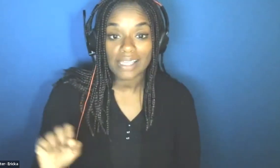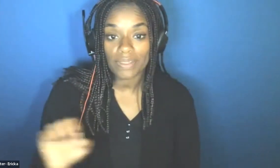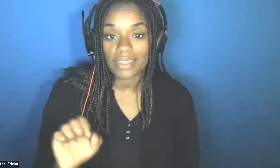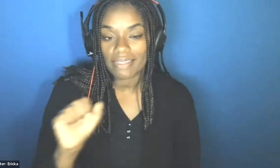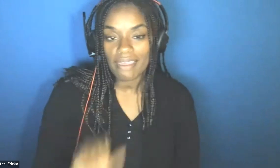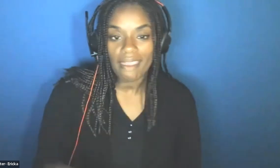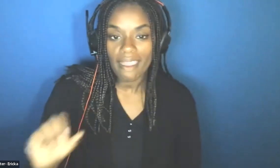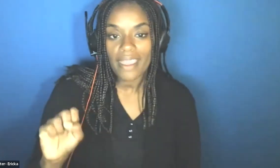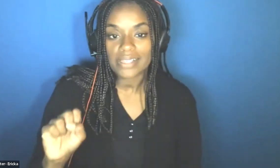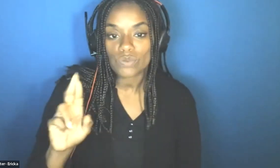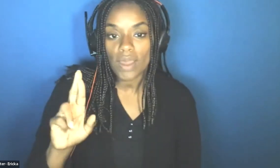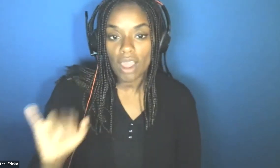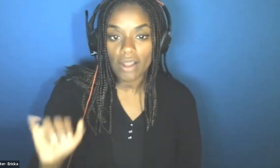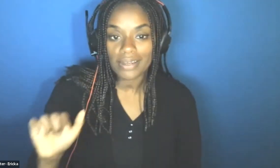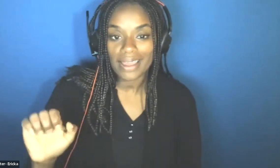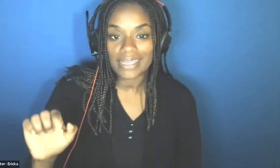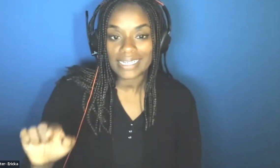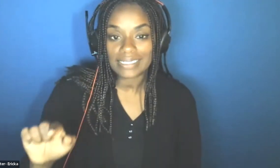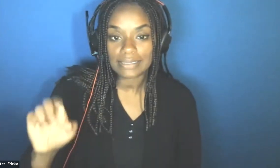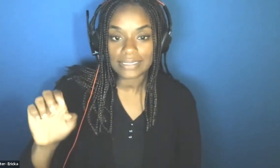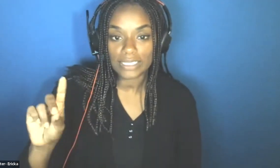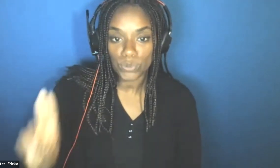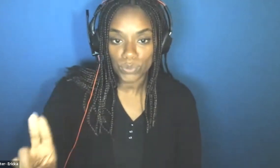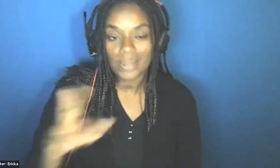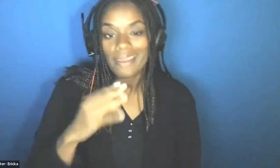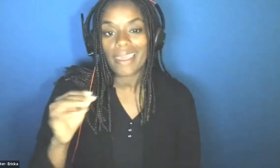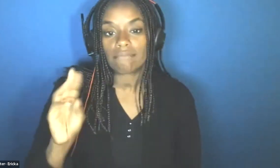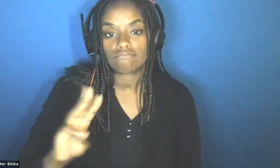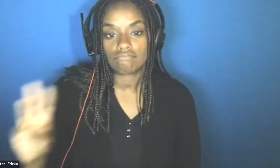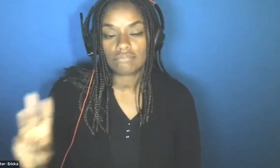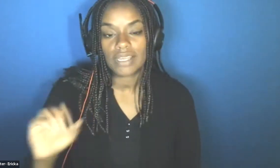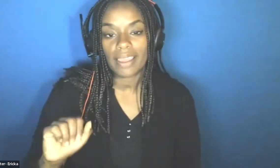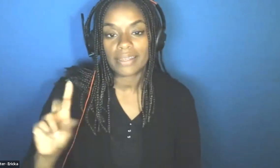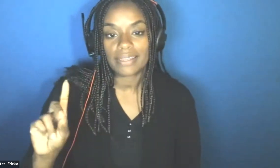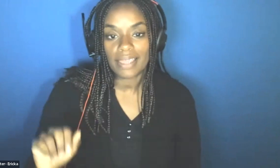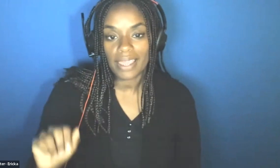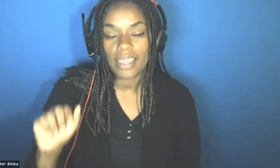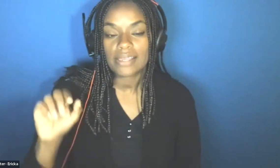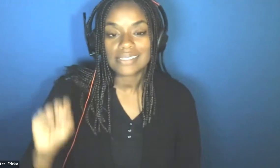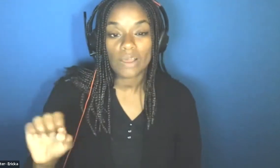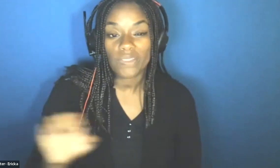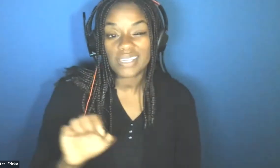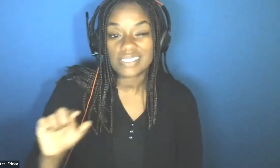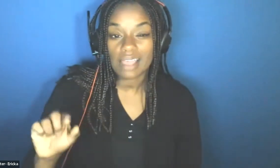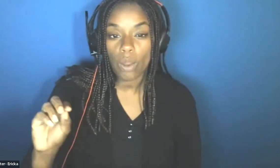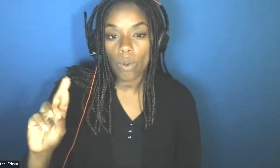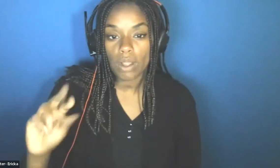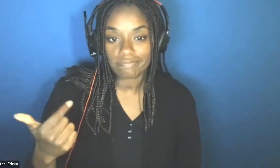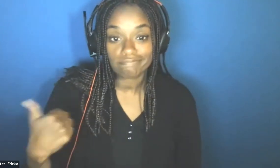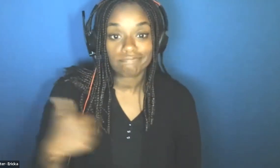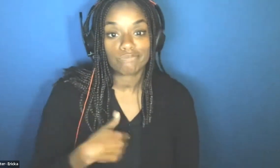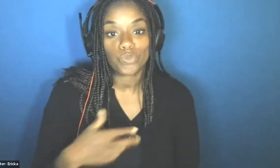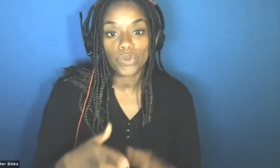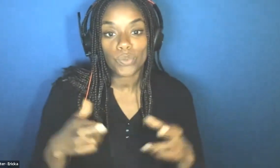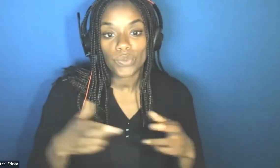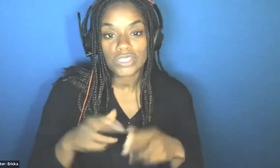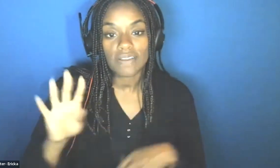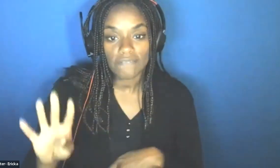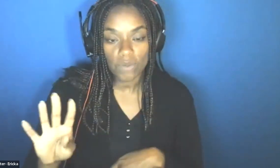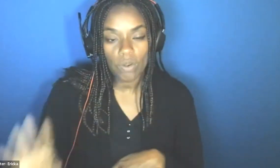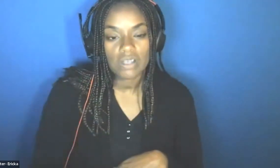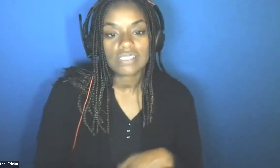If you have any questions about the Americans with disabilities act or other disability rights laws, call that number and talk to one of our technical staff to understand your rights and responsibilities.